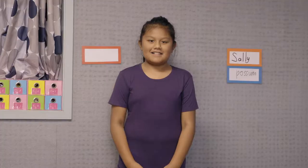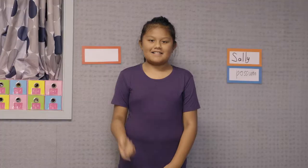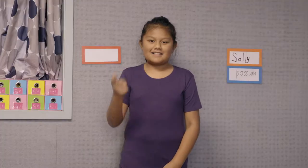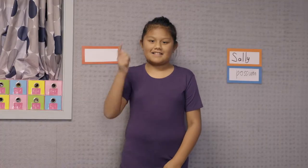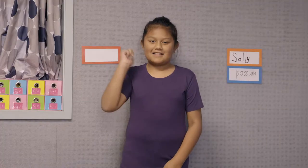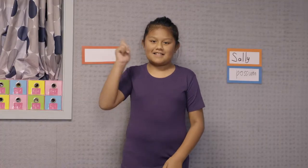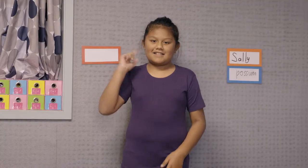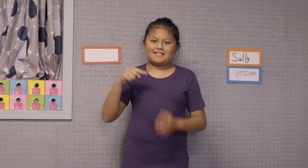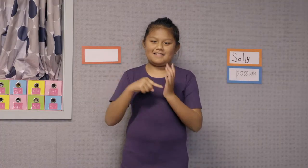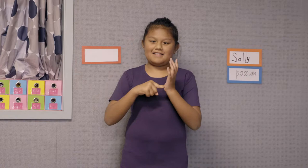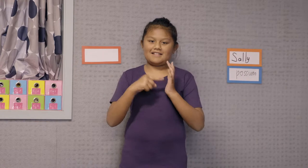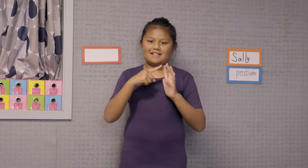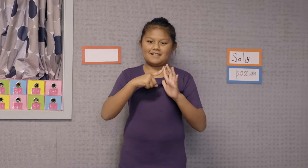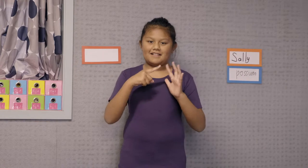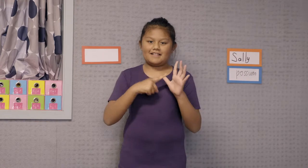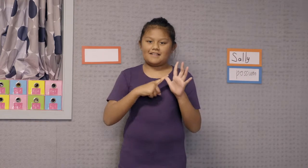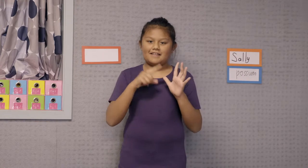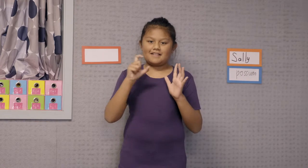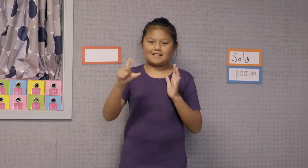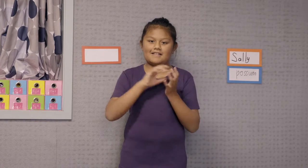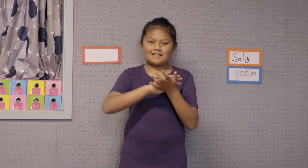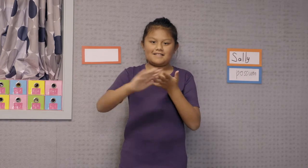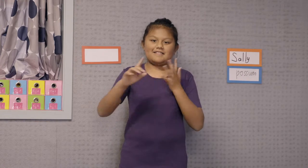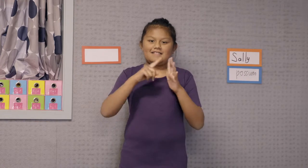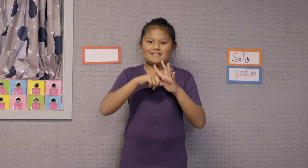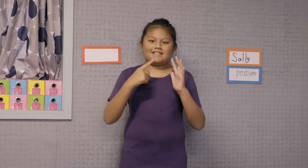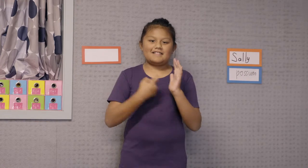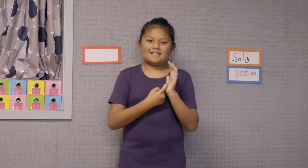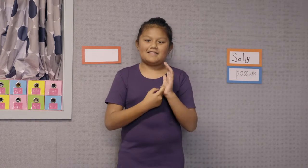Teacher. T-E-A-C-H-E-R.